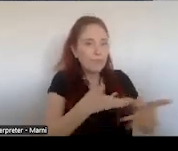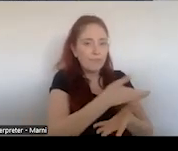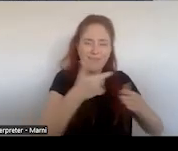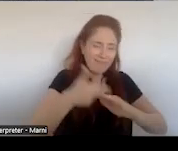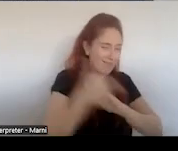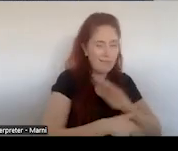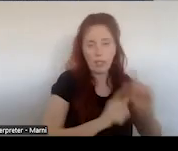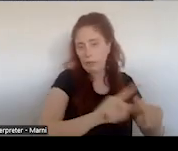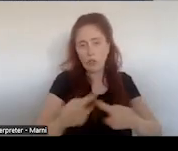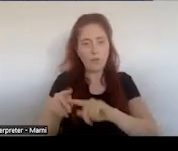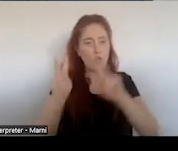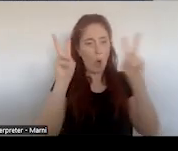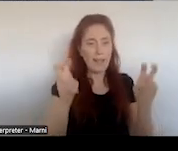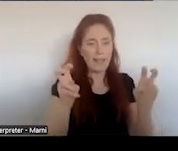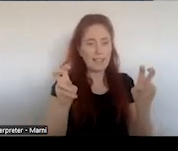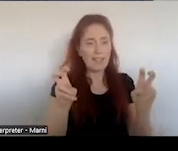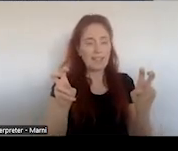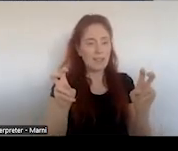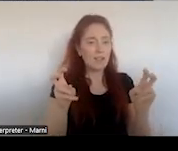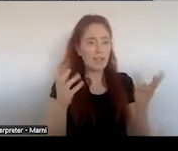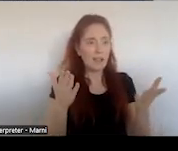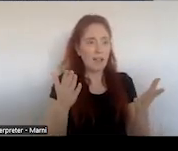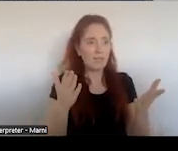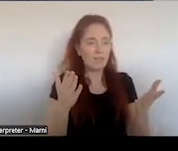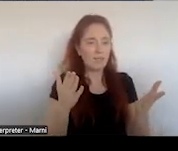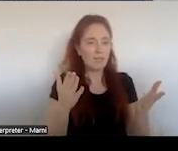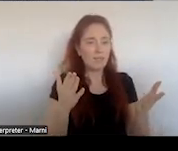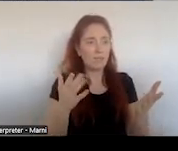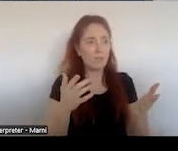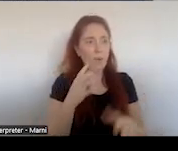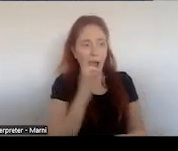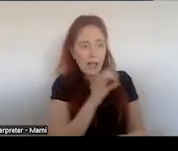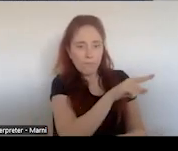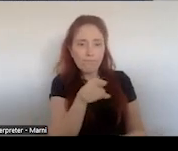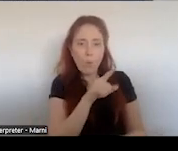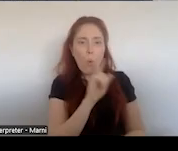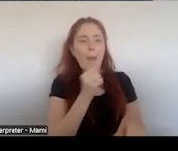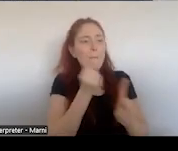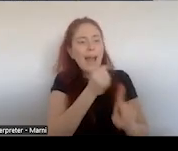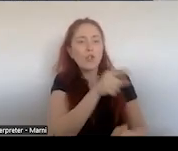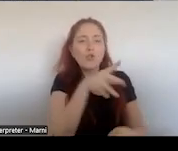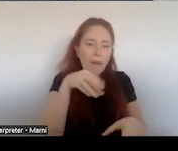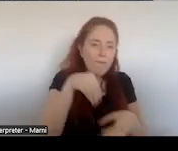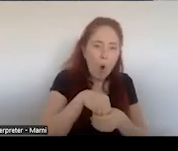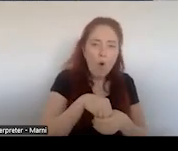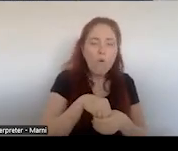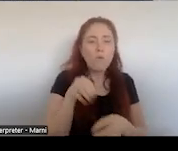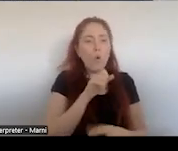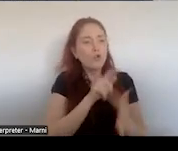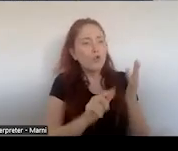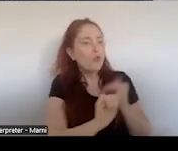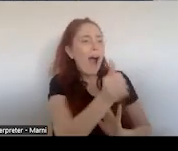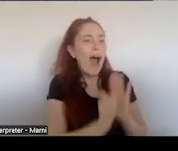that are impacting artists and arts workers with disability ? so after the workshops,